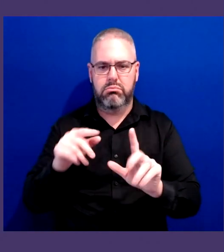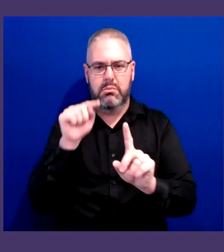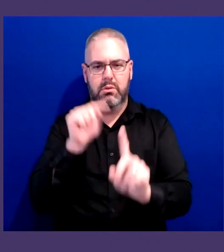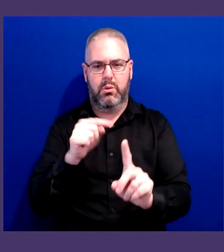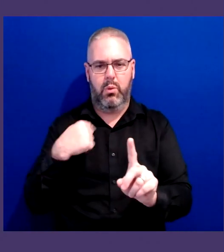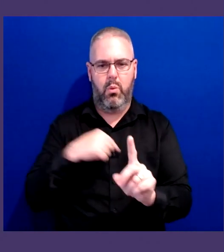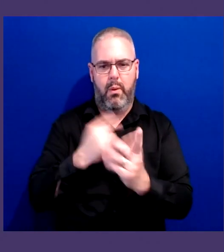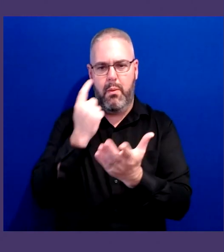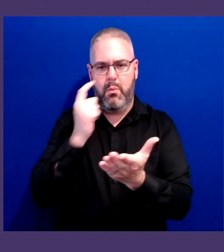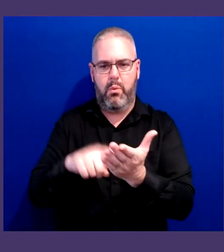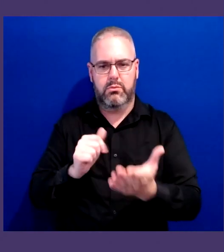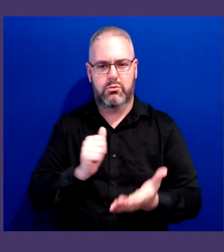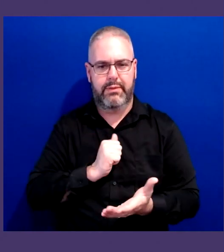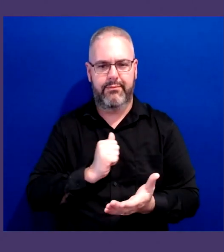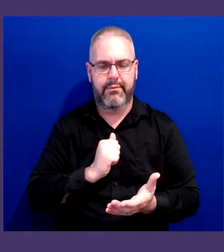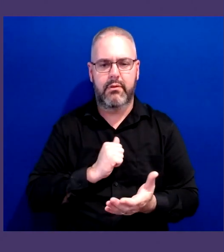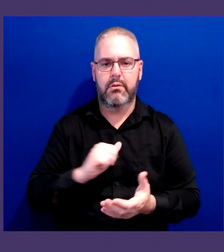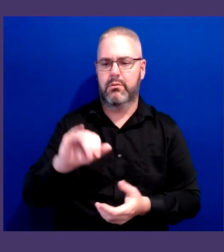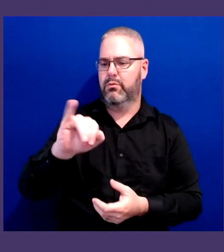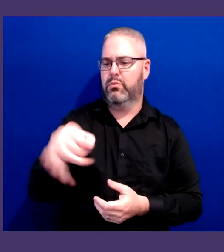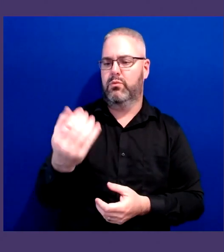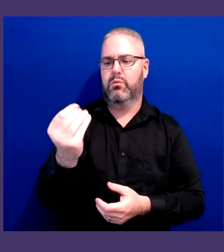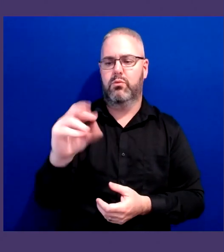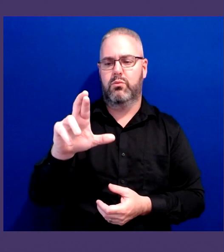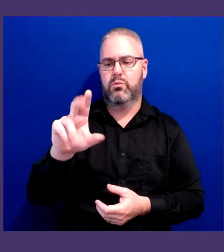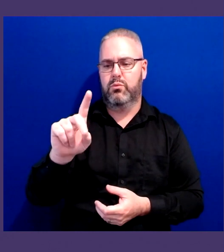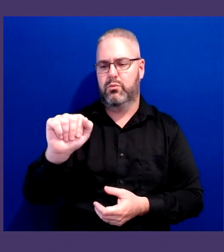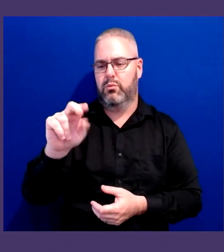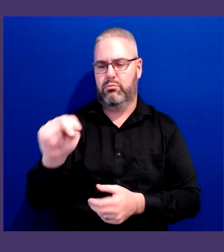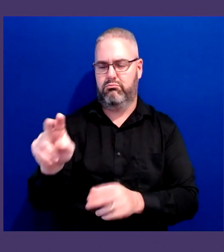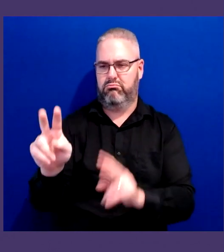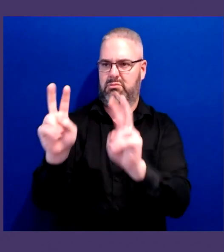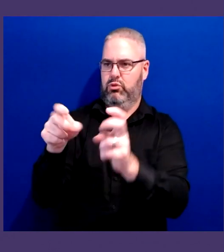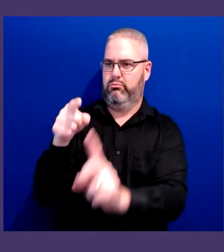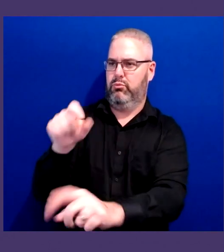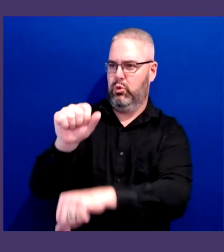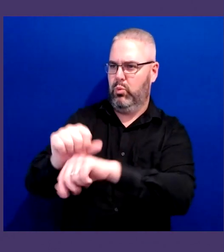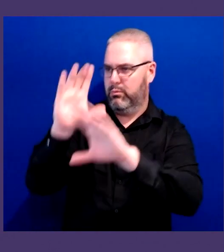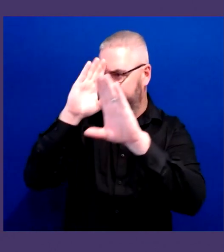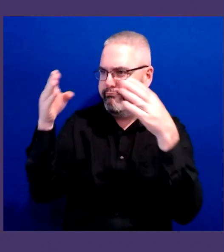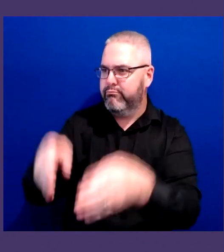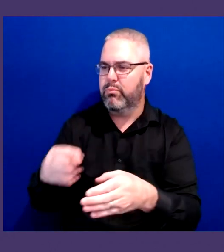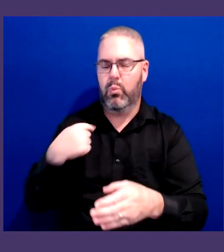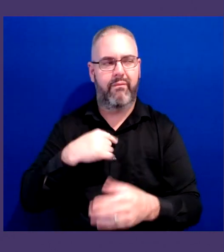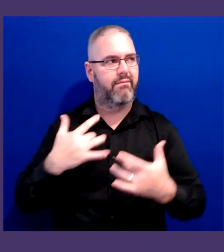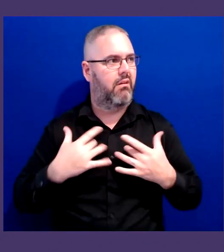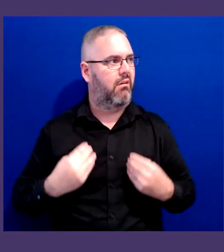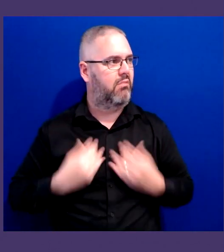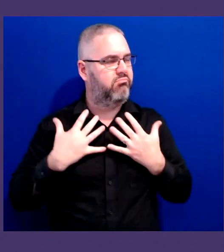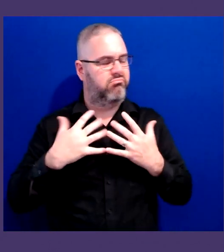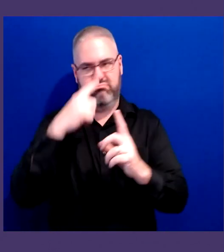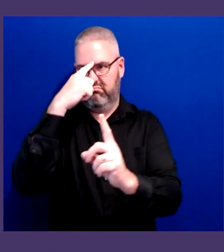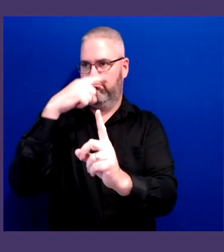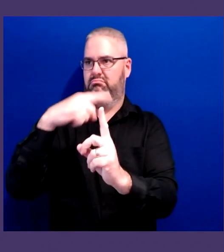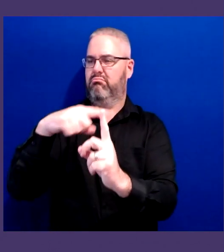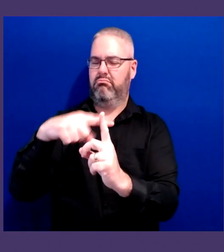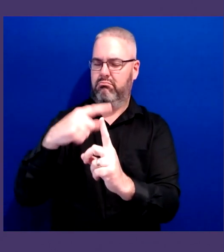as you mentioned, Jordan, doing work on that issue. This is another thing for us to feel optimistic about. Will you tell us a little bit about what you've been doing in Australia to